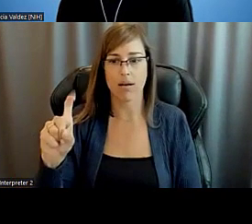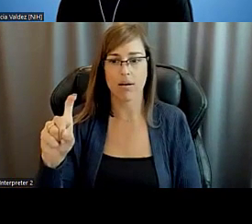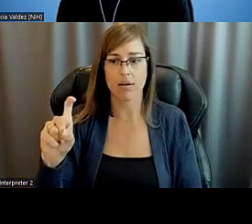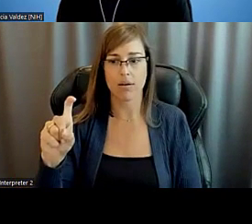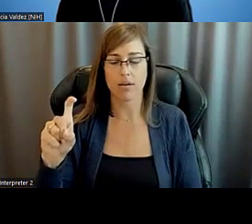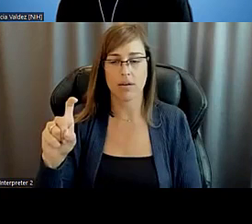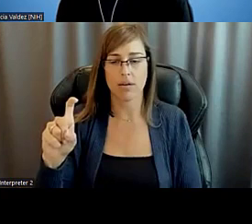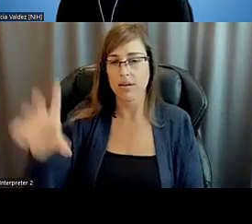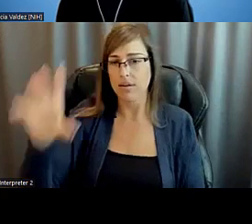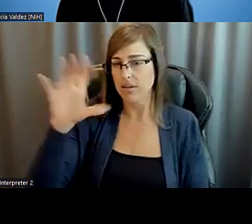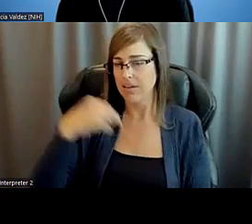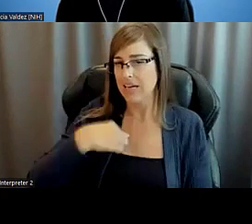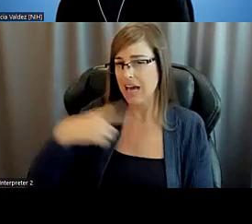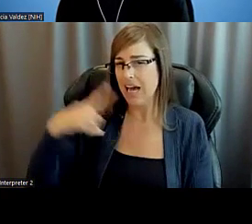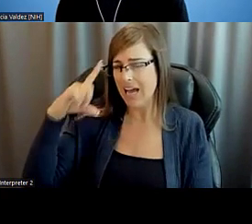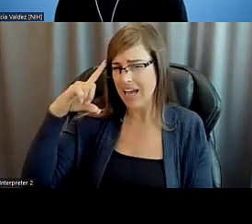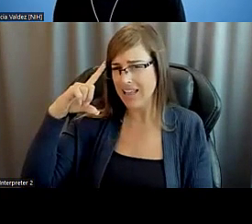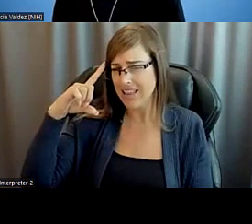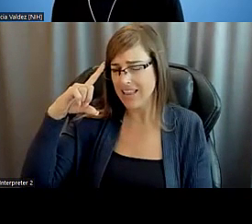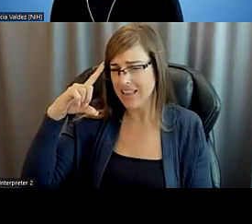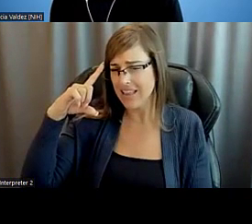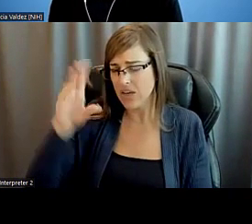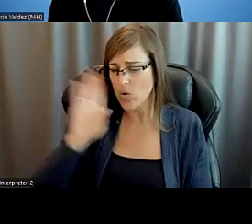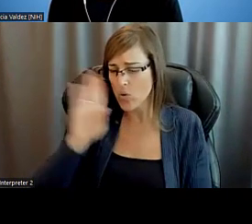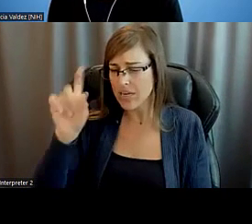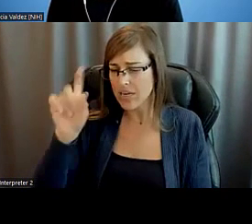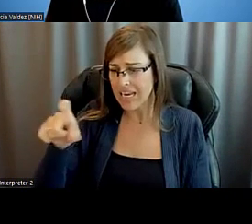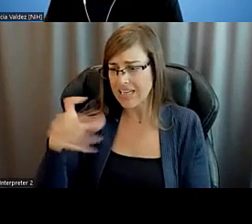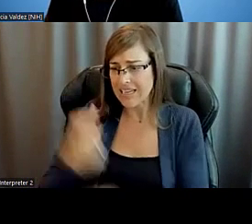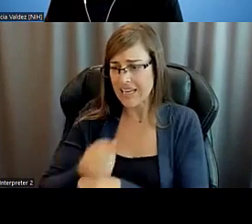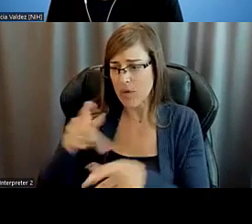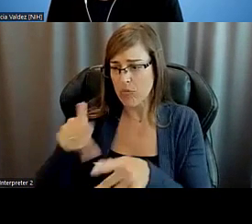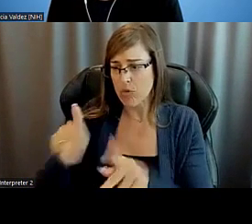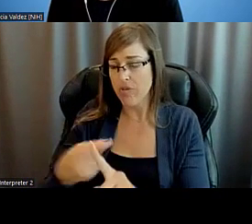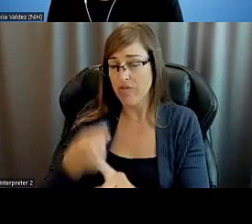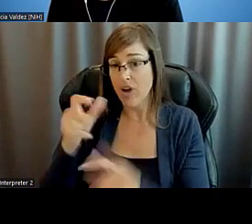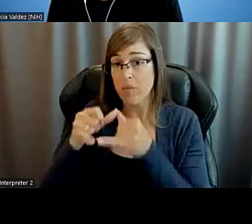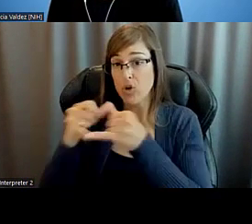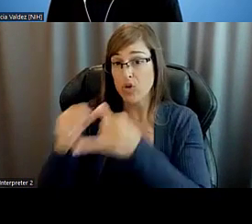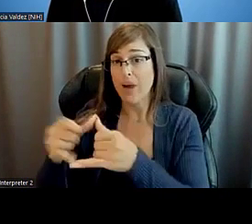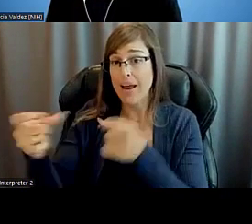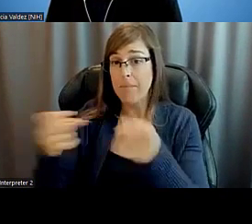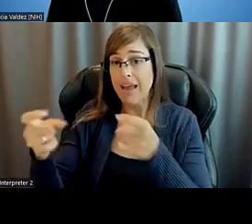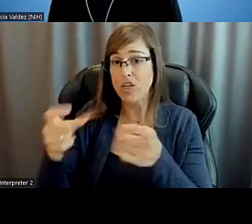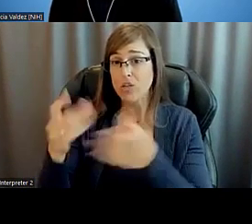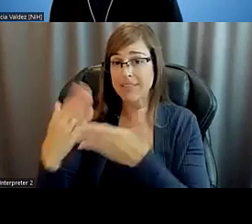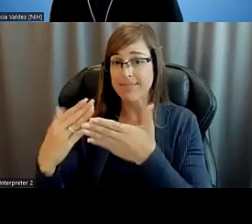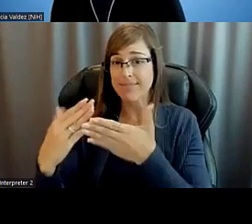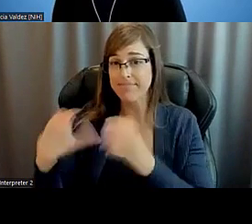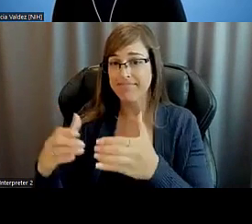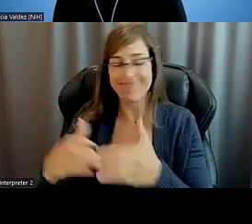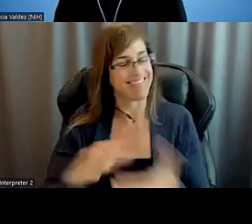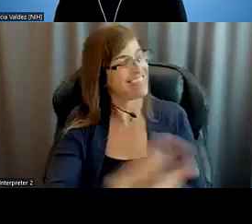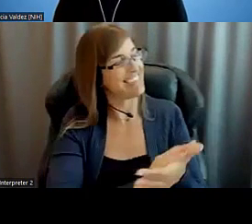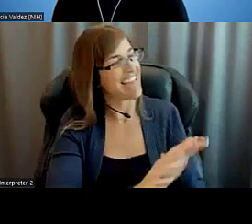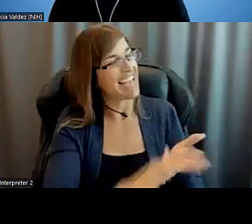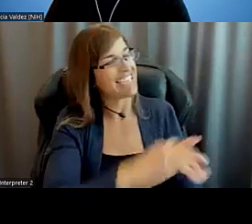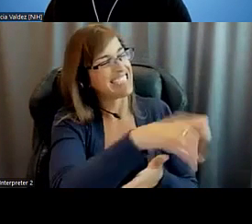Sarah Hall: I think no, that they would need to get permission from the grants management specialist. Dr. Patricia Valdez: Very nice. Yes, thank you, Sarah.